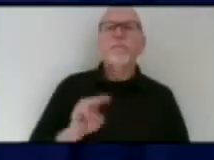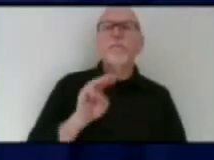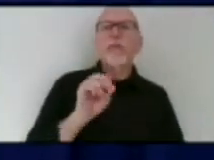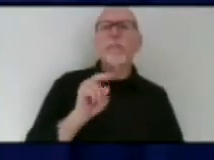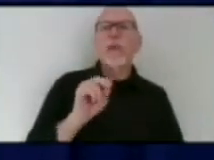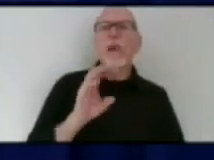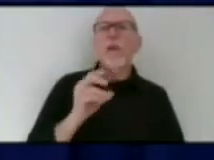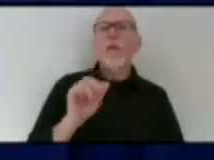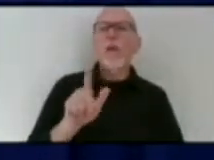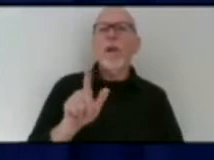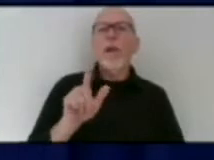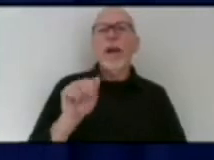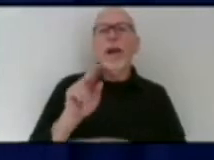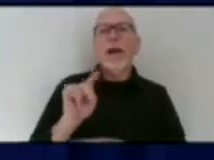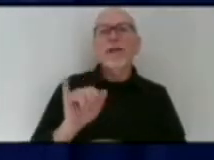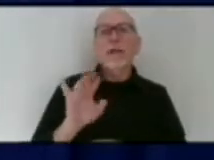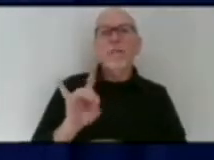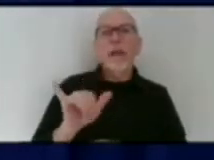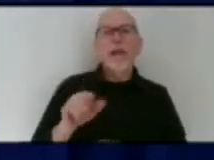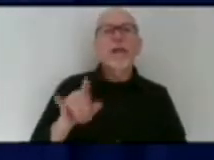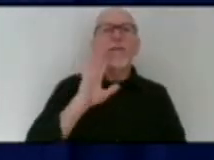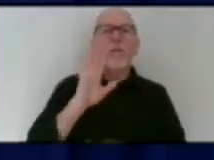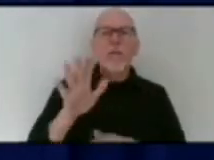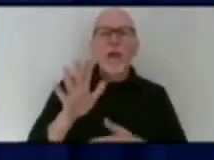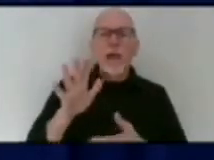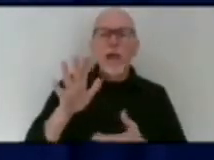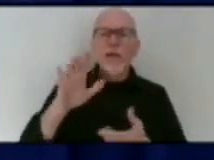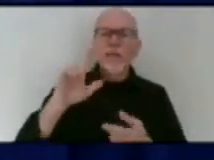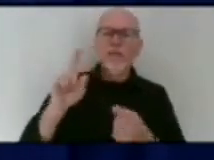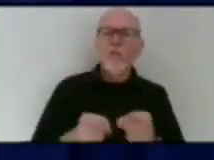antibodies directly neutralize the virus that causes co vid and are